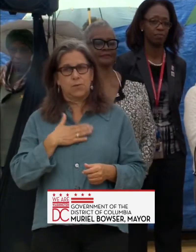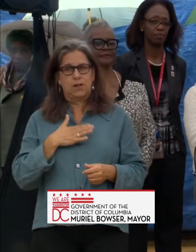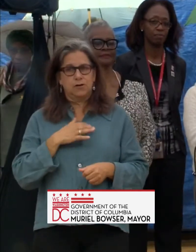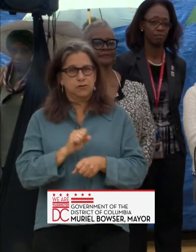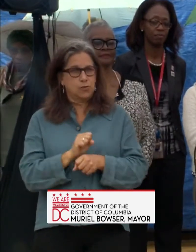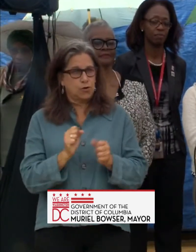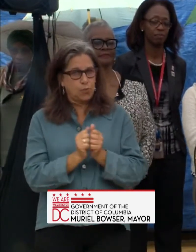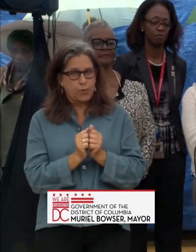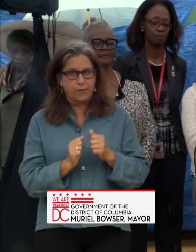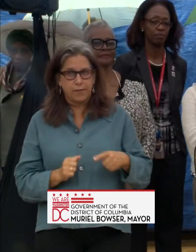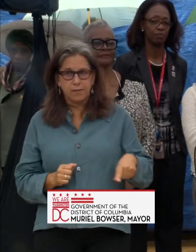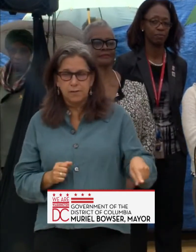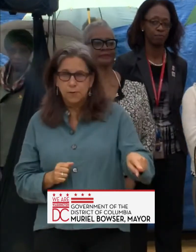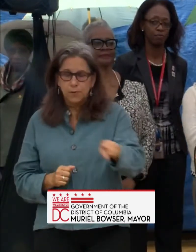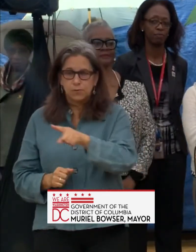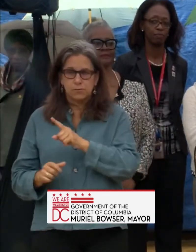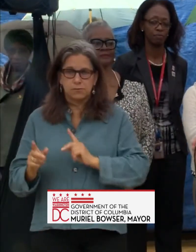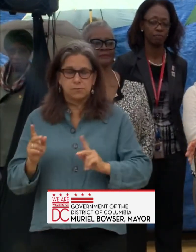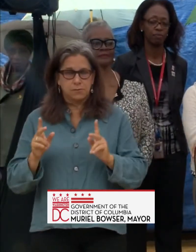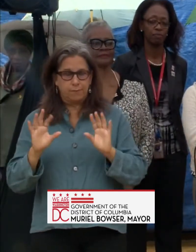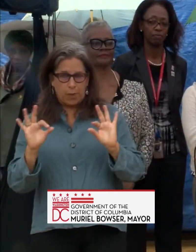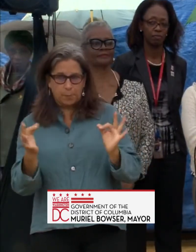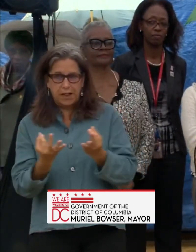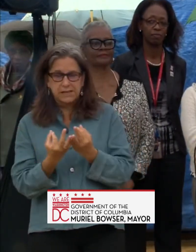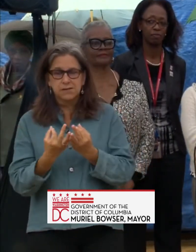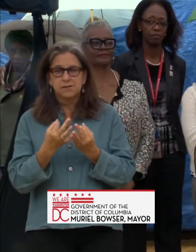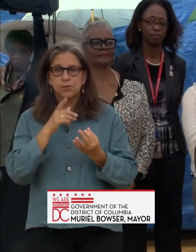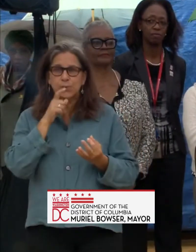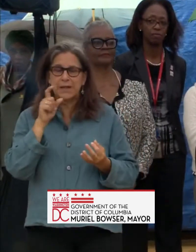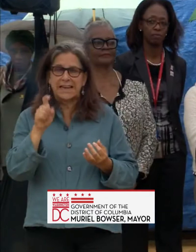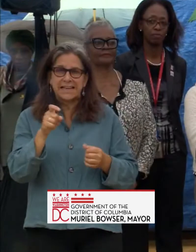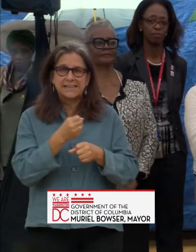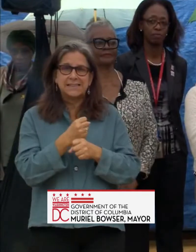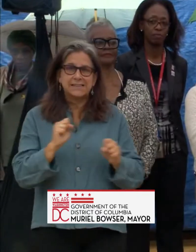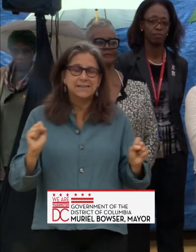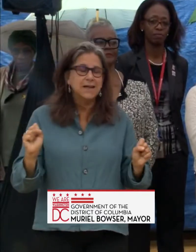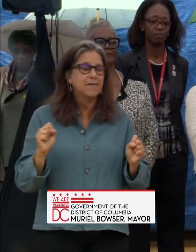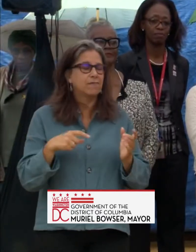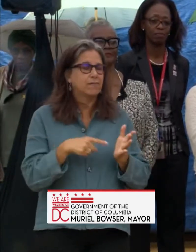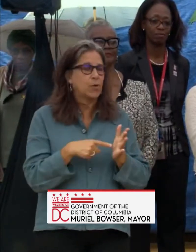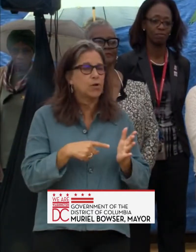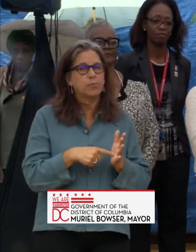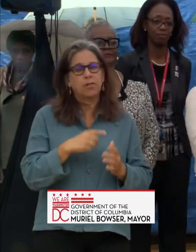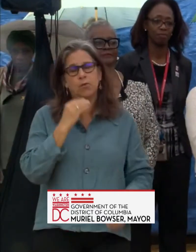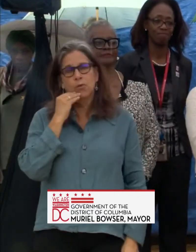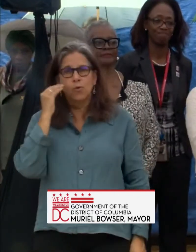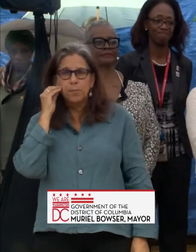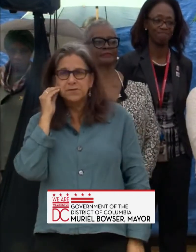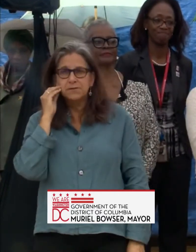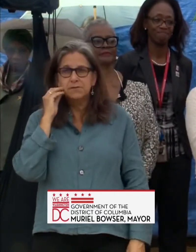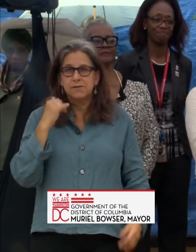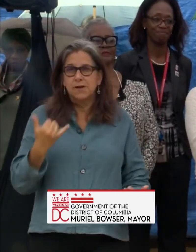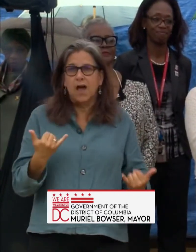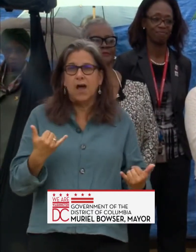WE HAVE GREAT FAMILIES WHO ARE LOOKING FOR SAFE AND AFFORDABLE AND WE'RE CALLING ALL LANDLORDS TO PARTICIPATE.